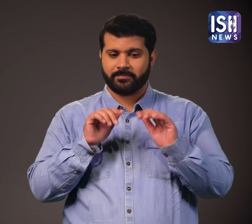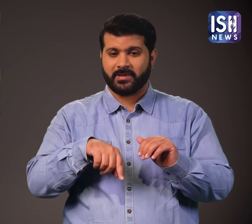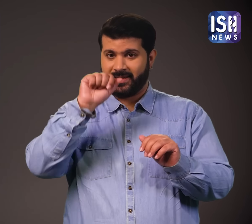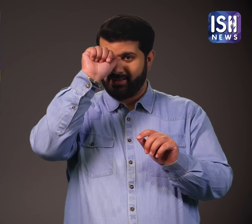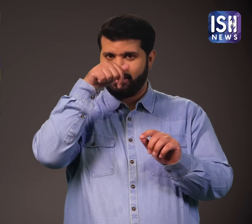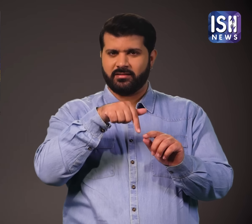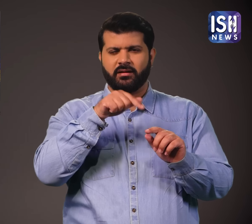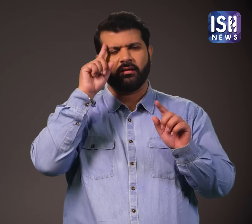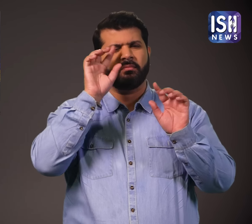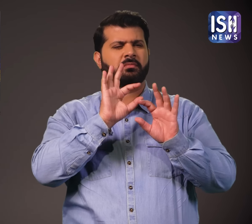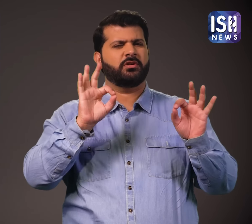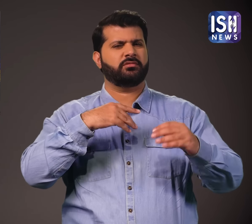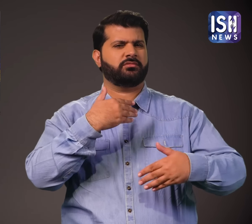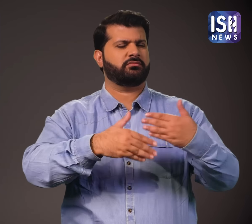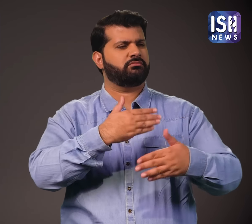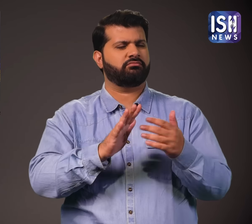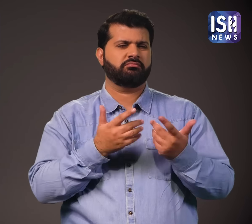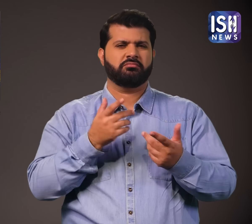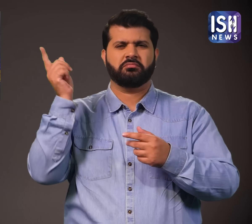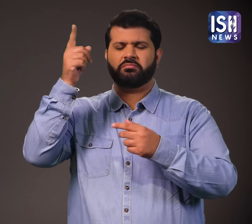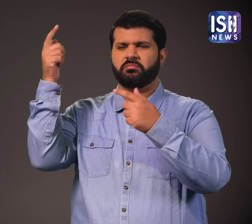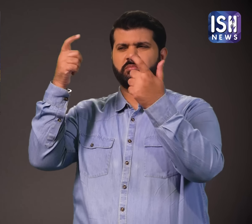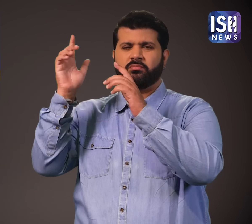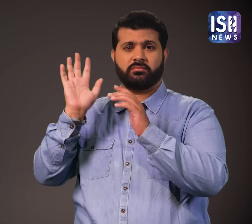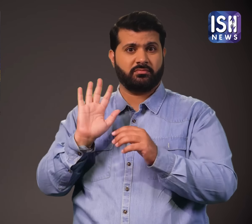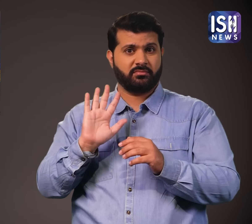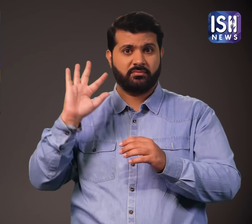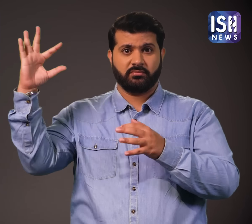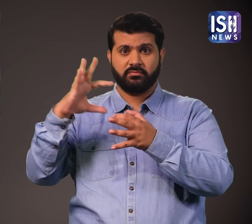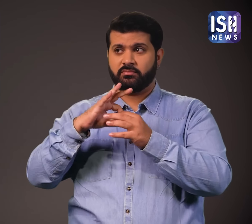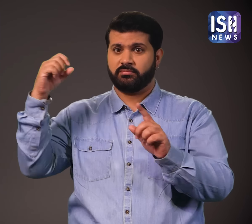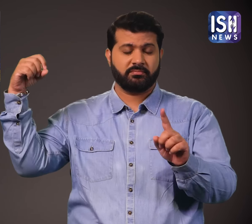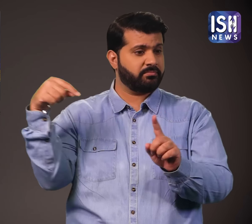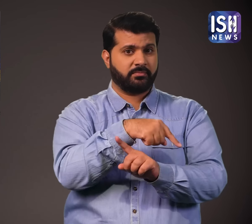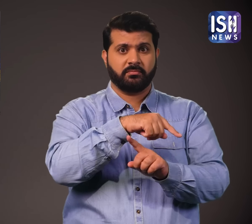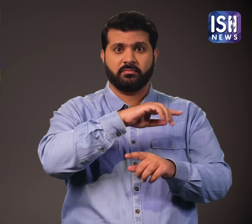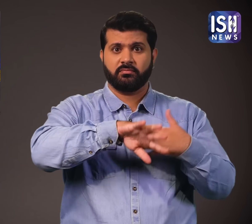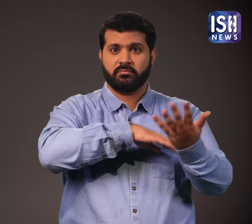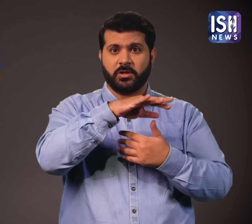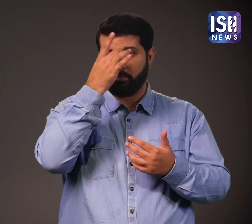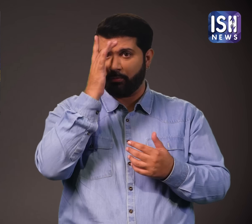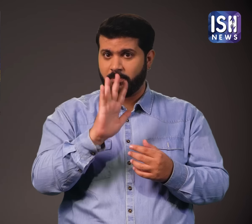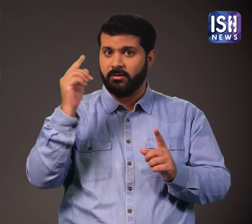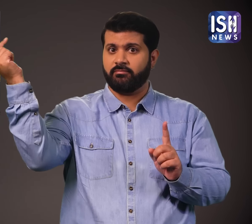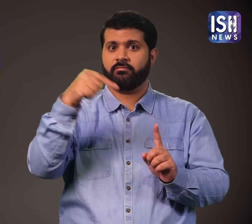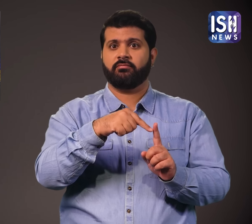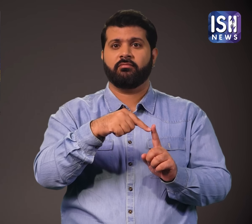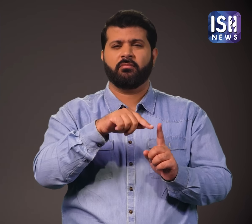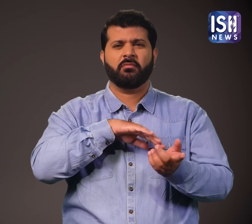It is not true to think that India can remain unaffected while these wars are ongoing. India is directly impacted and is already facing challenges.